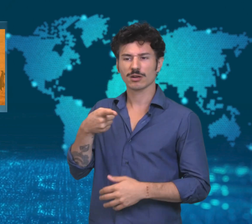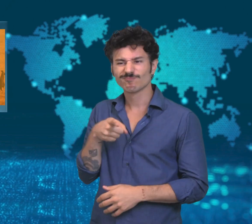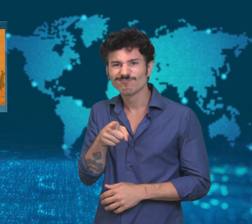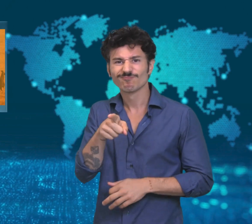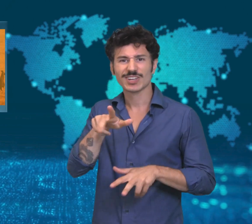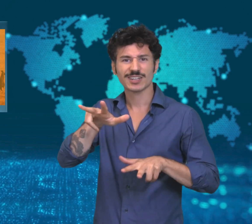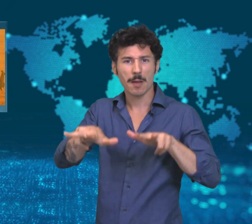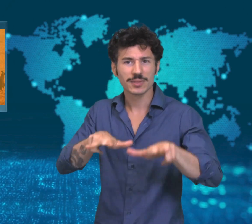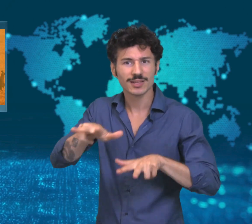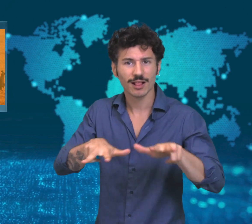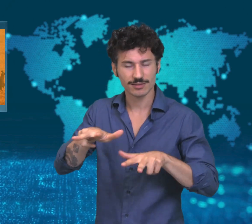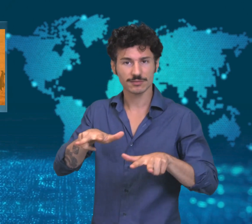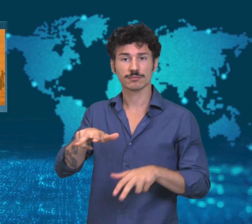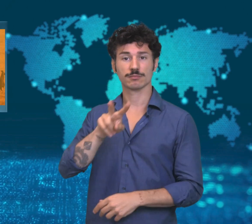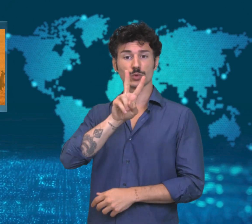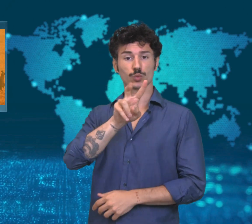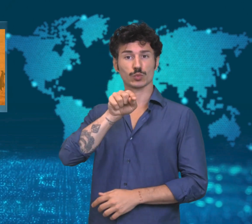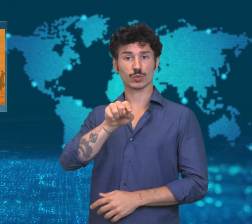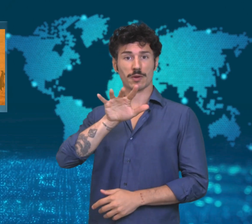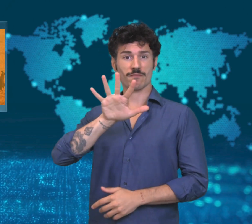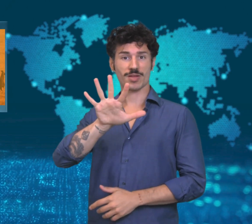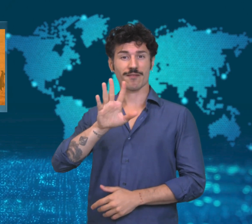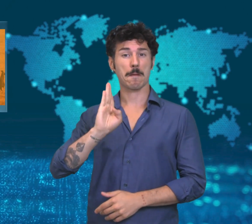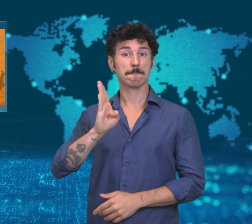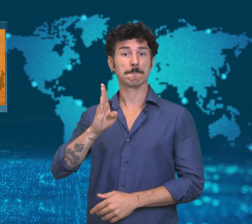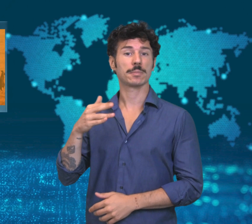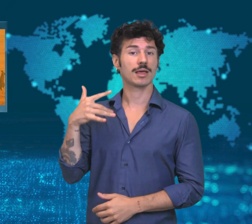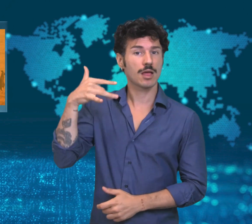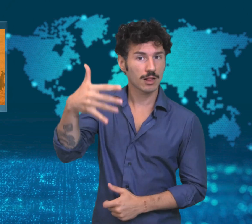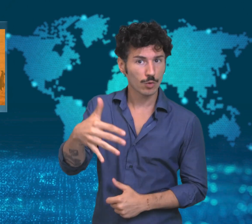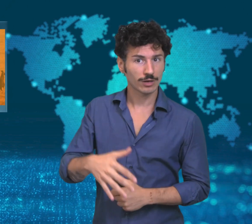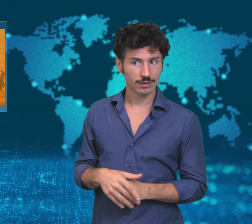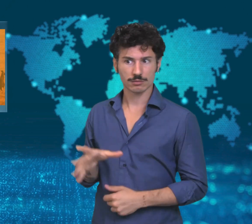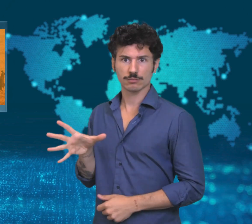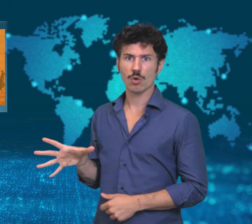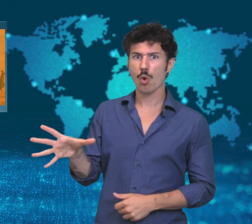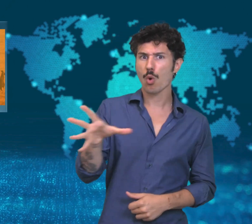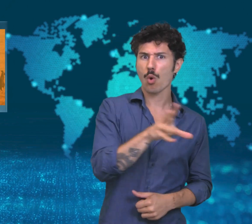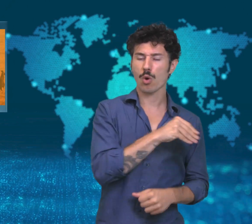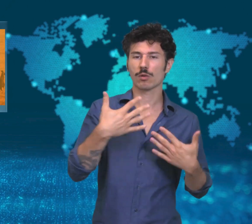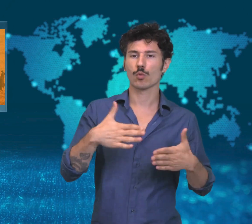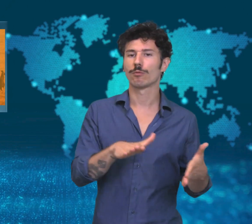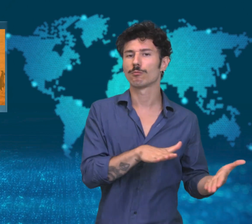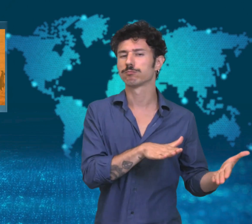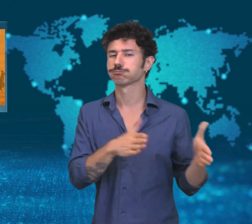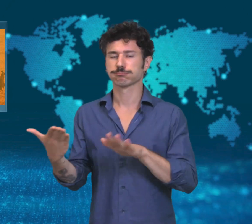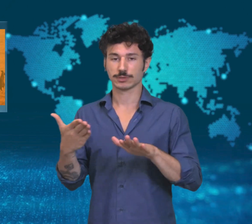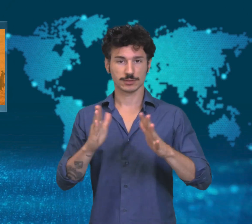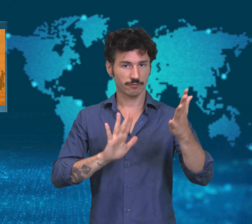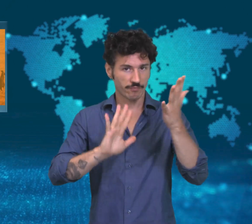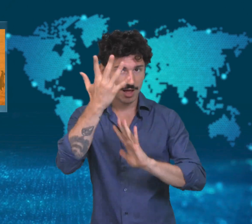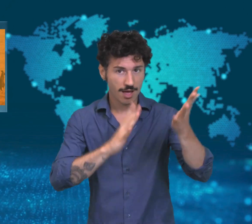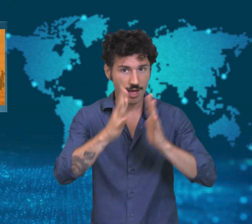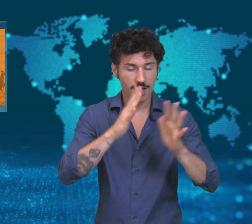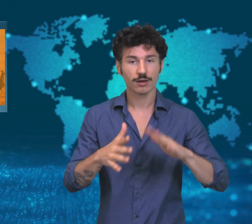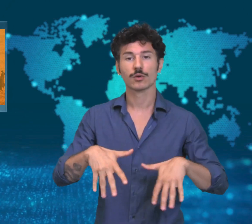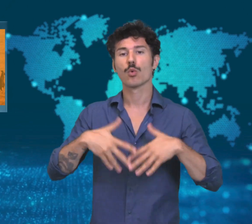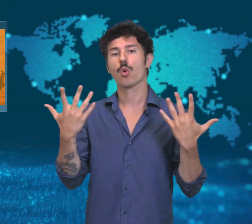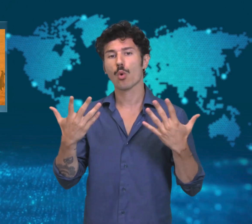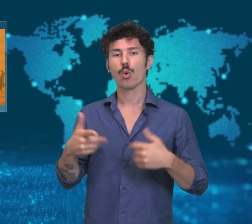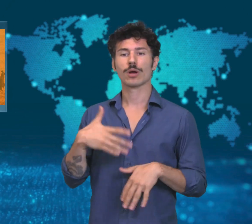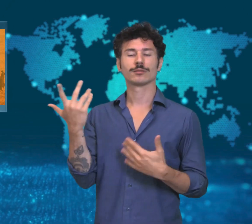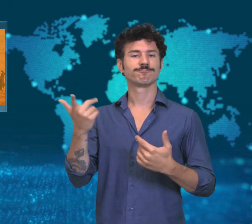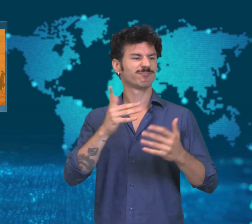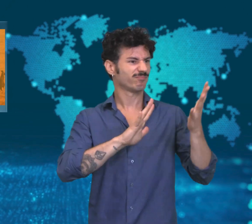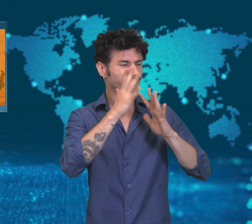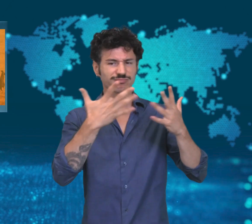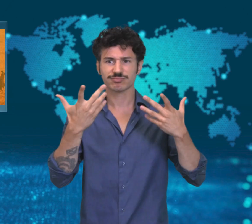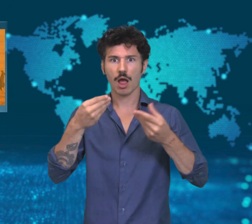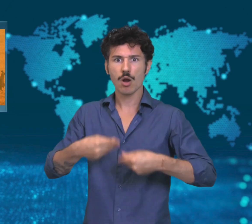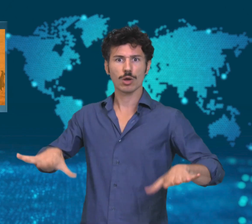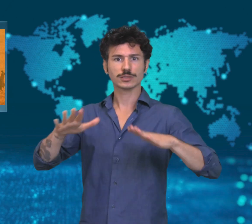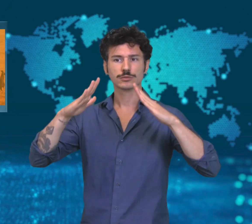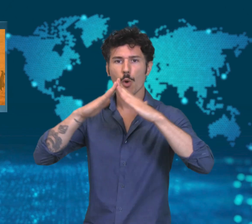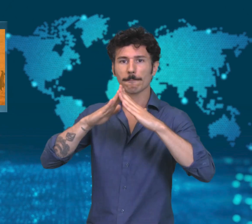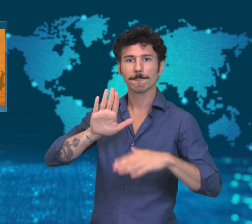Some of them died directly in the flames; others died from loss of their habitats.